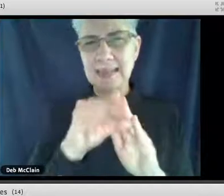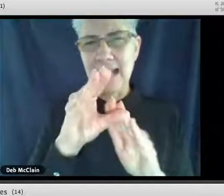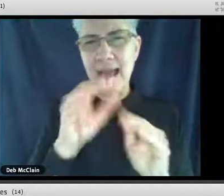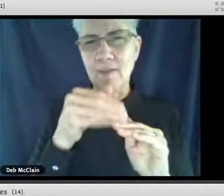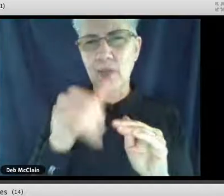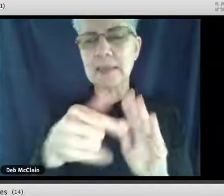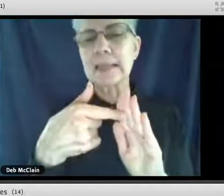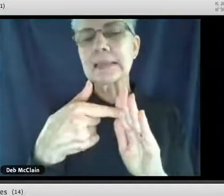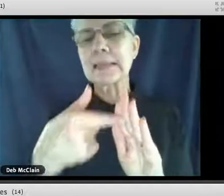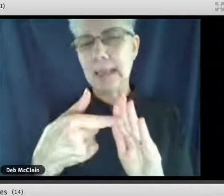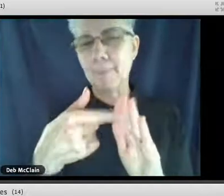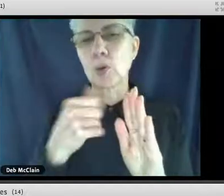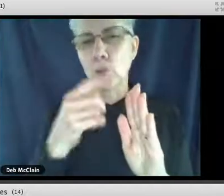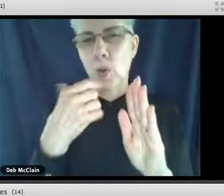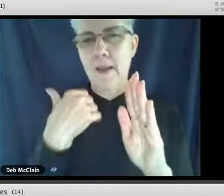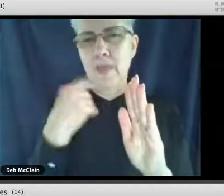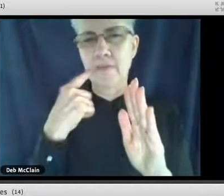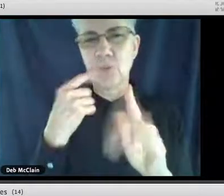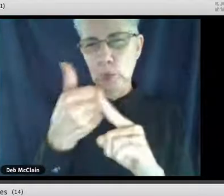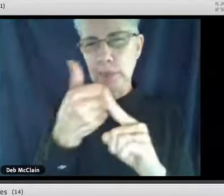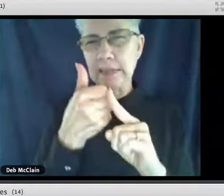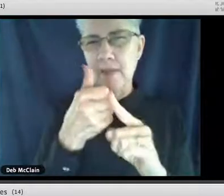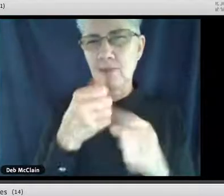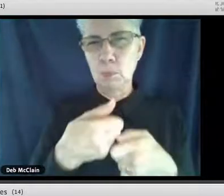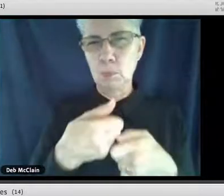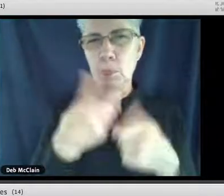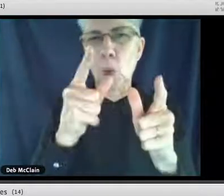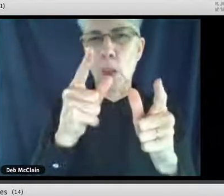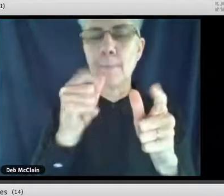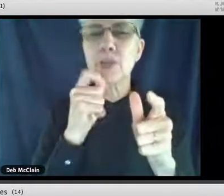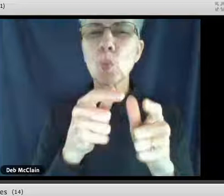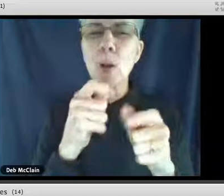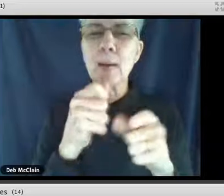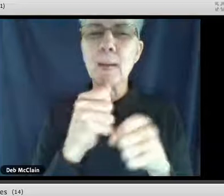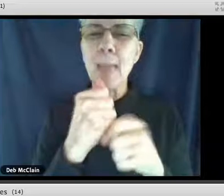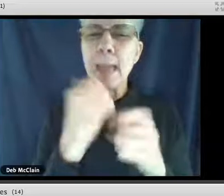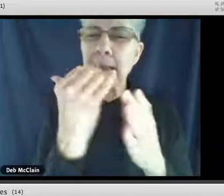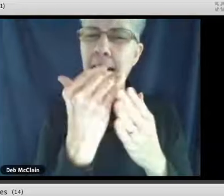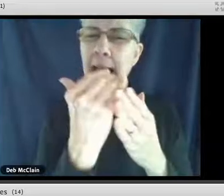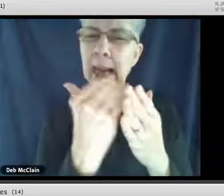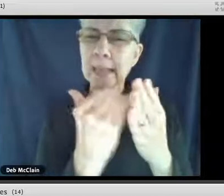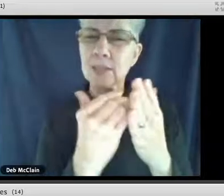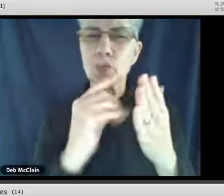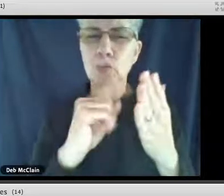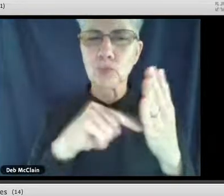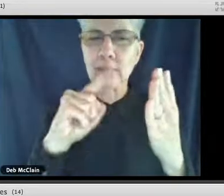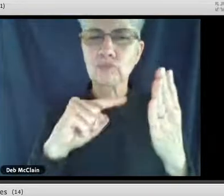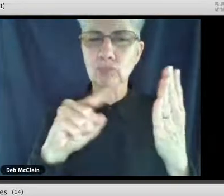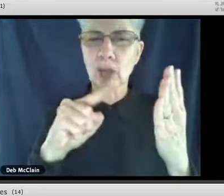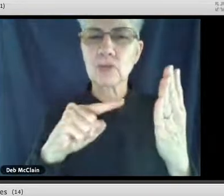and you'll have that for yourself, but you want to create a checklist of before you go live, when you start designing,